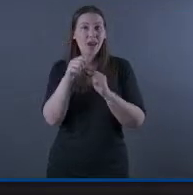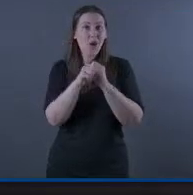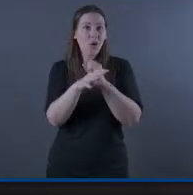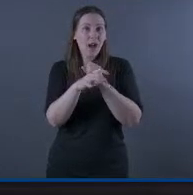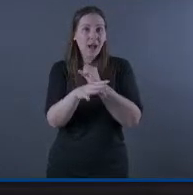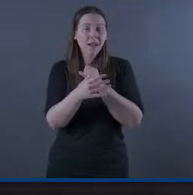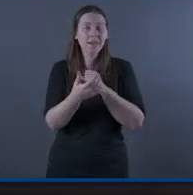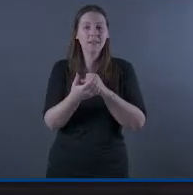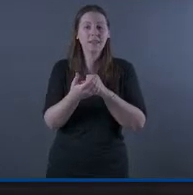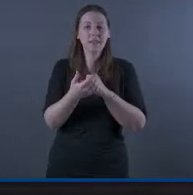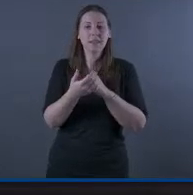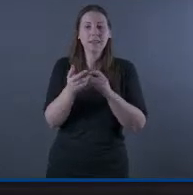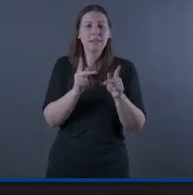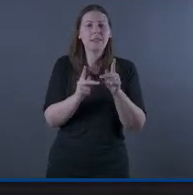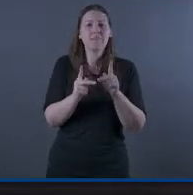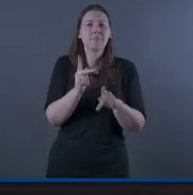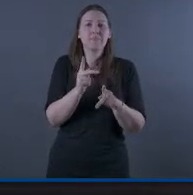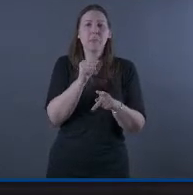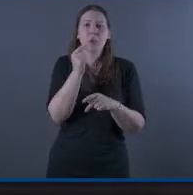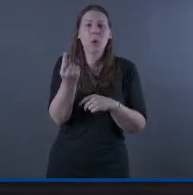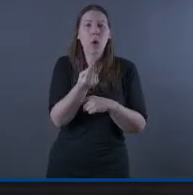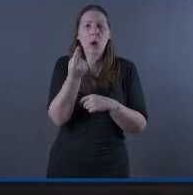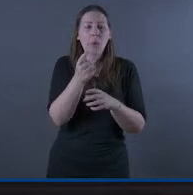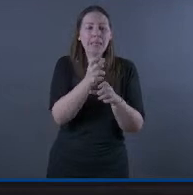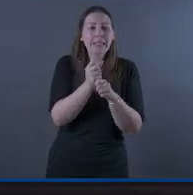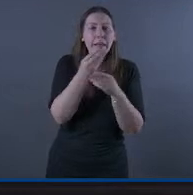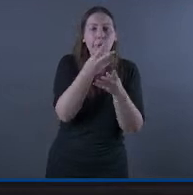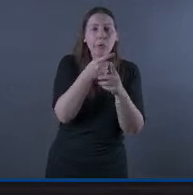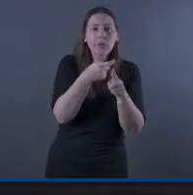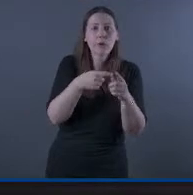or looking actively at other media.